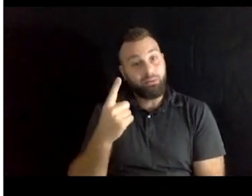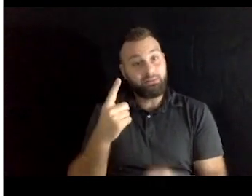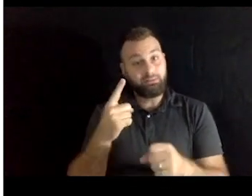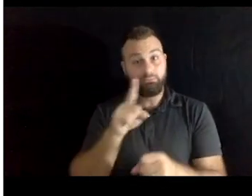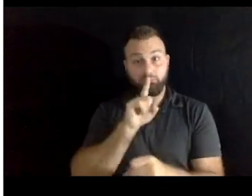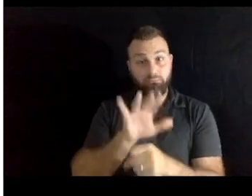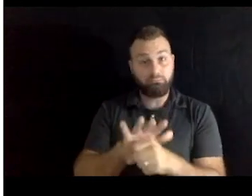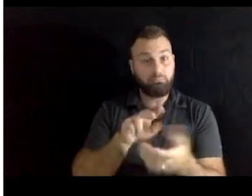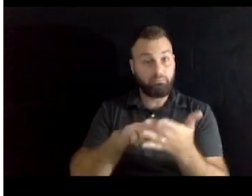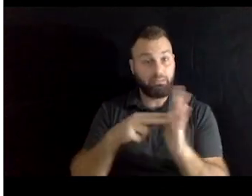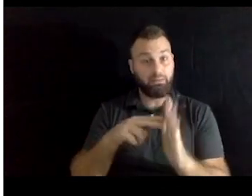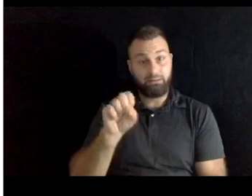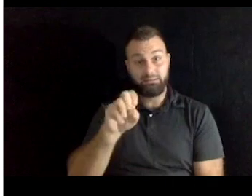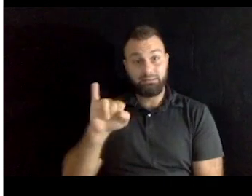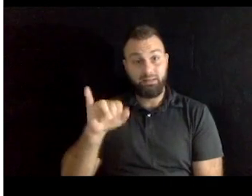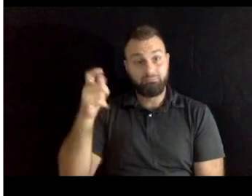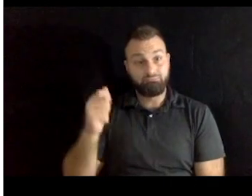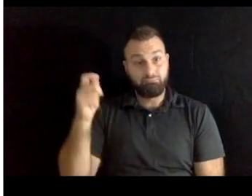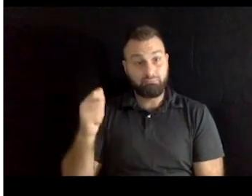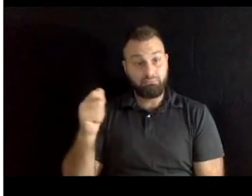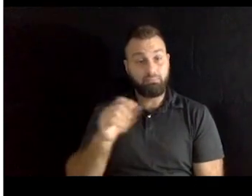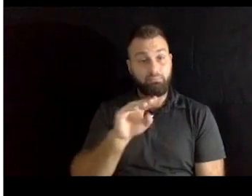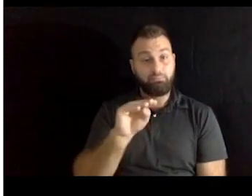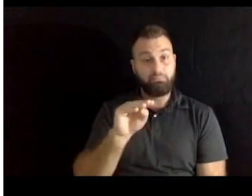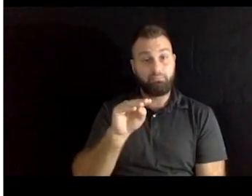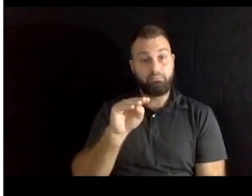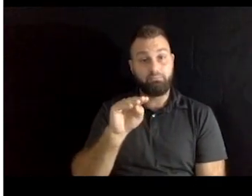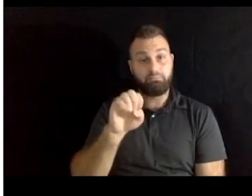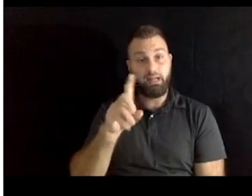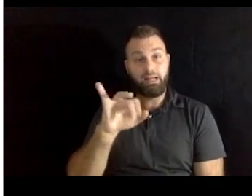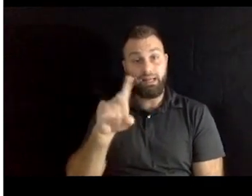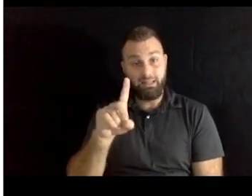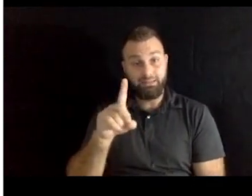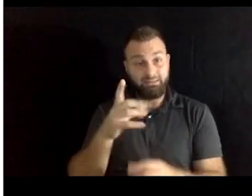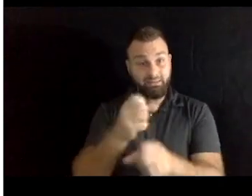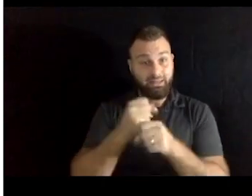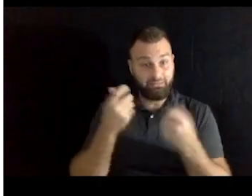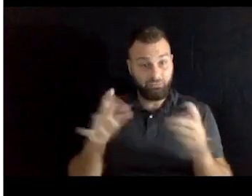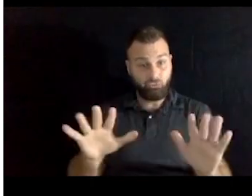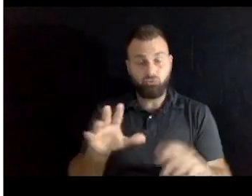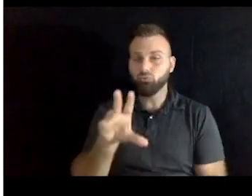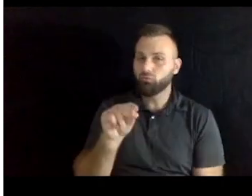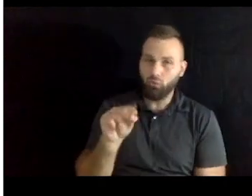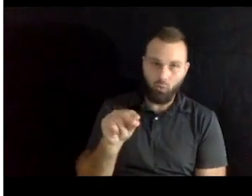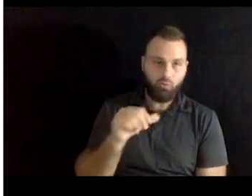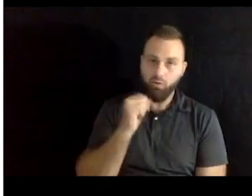those two things are not linked. But this Medicaid eligibility comes instantaneously. Usually not.